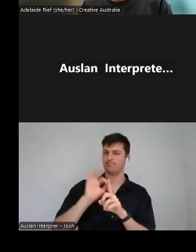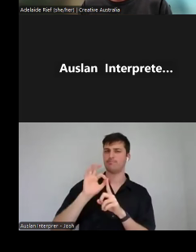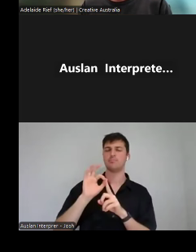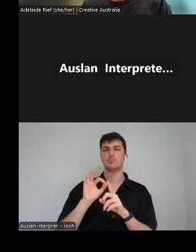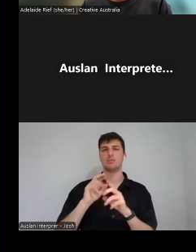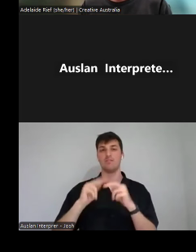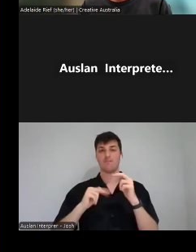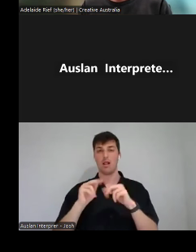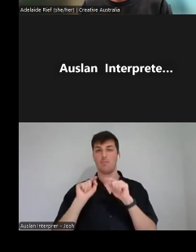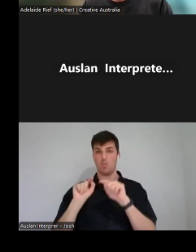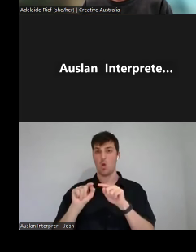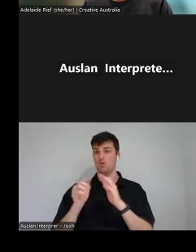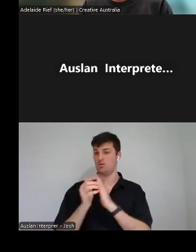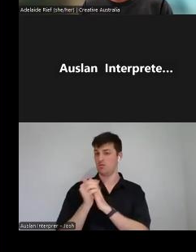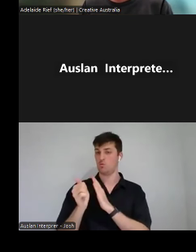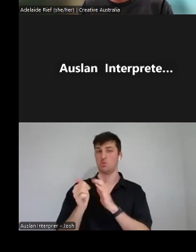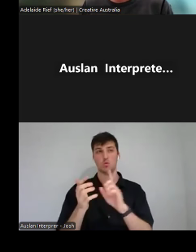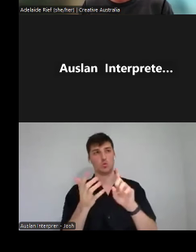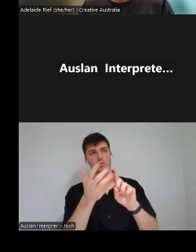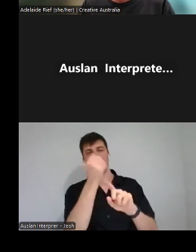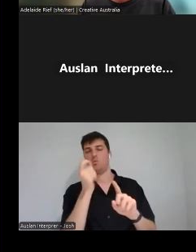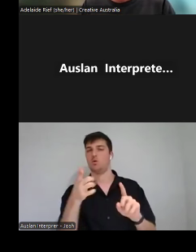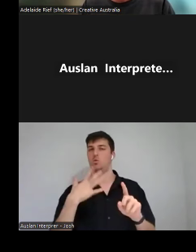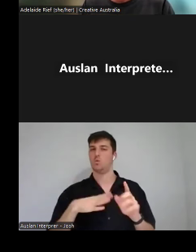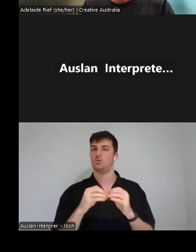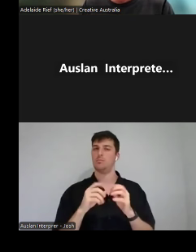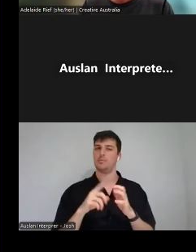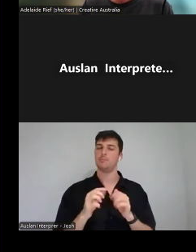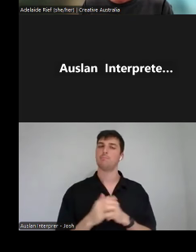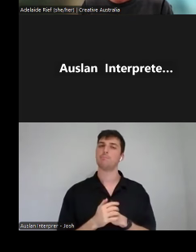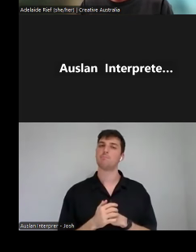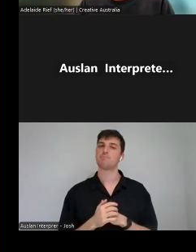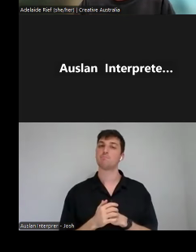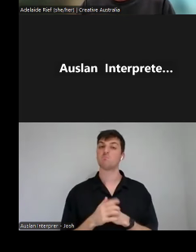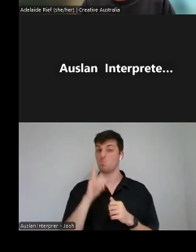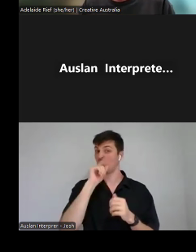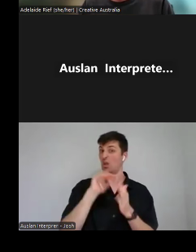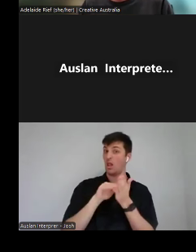where you want to be. We can help you to start thinking about this but we also recommend that